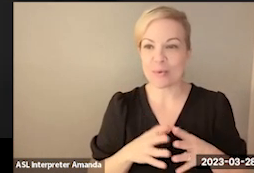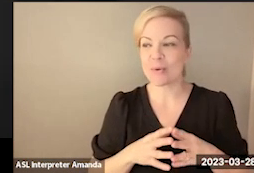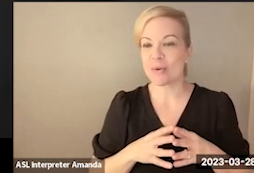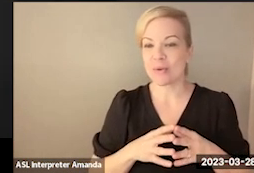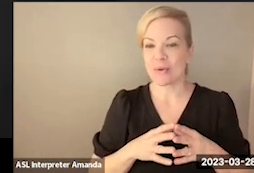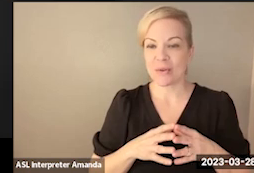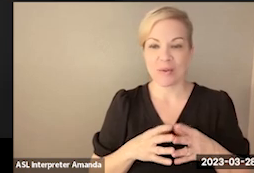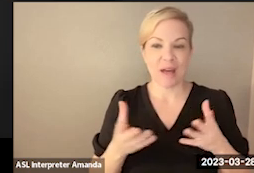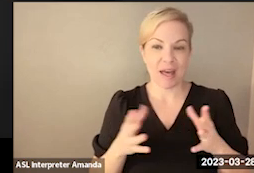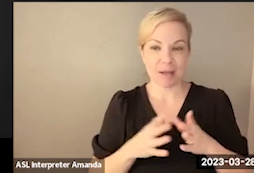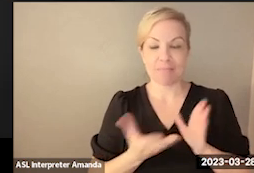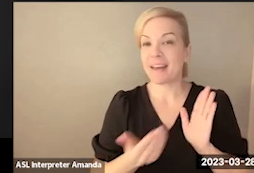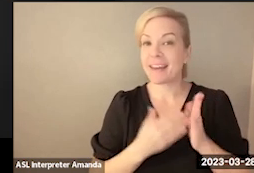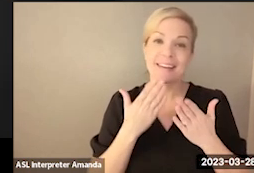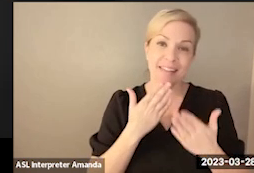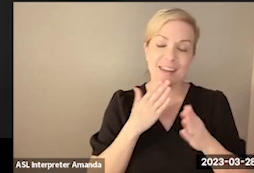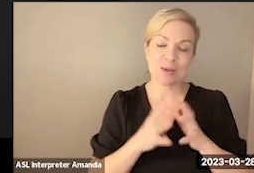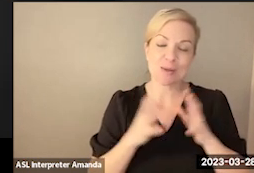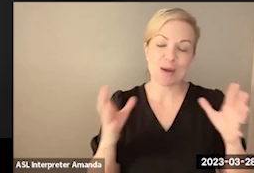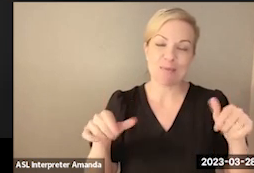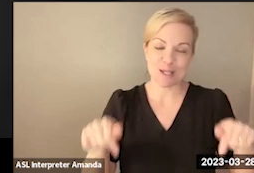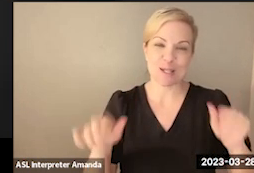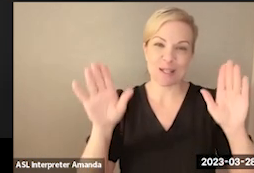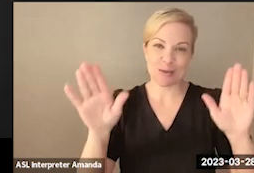Kimberly: But again, thank you so much. This is very helpful.